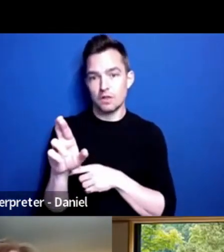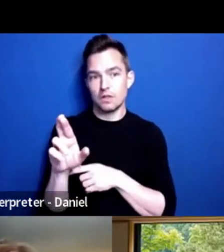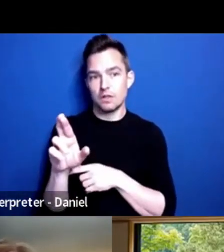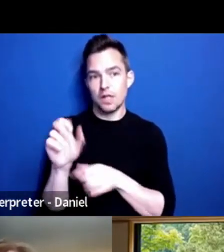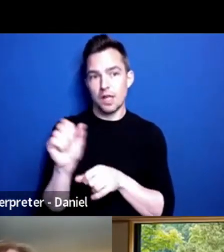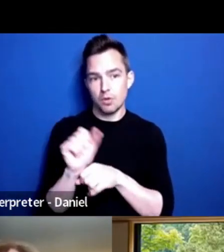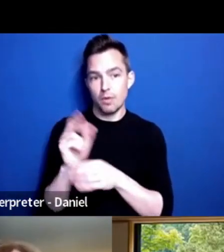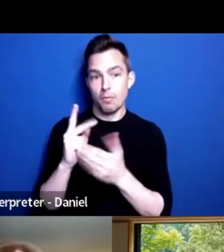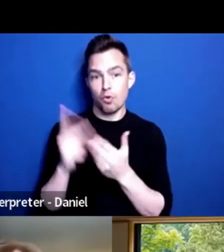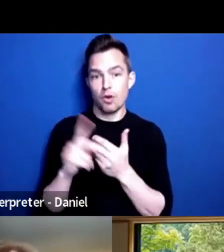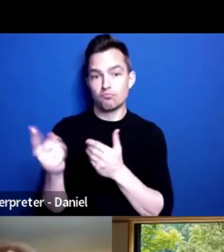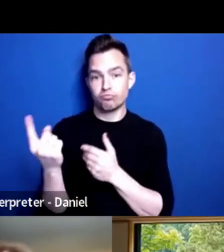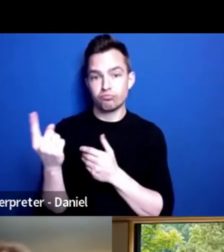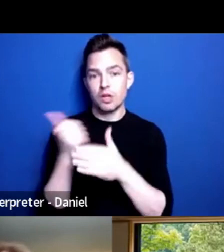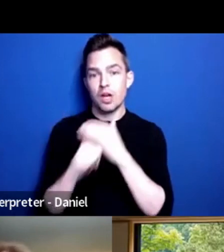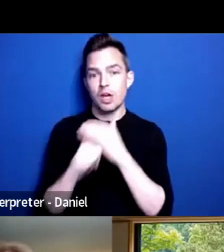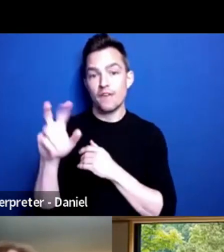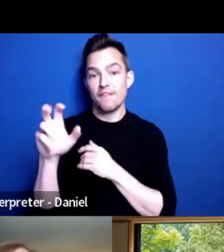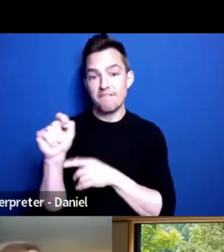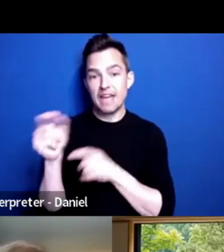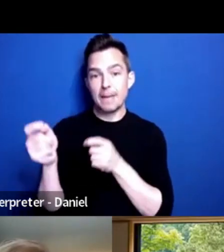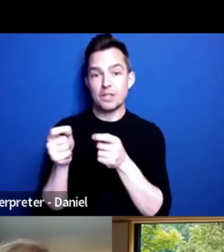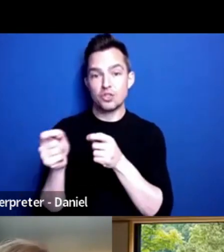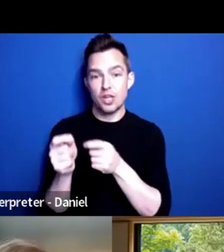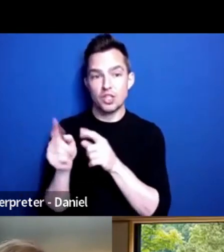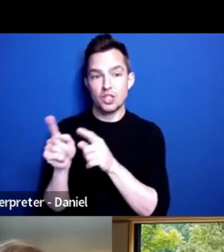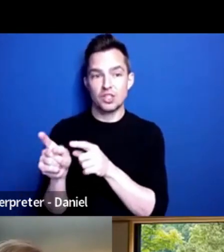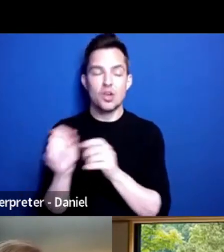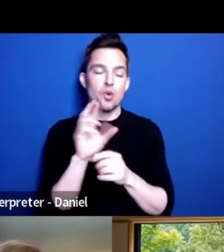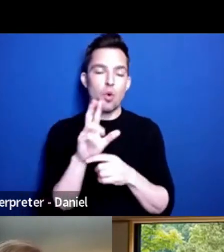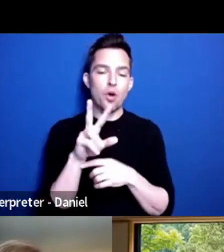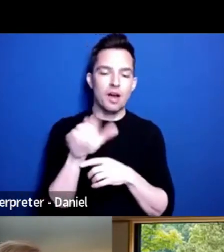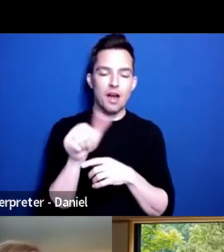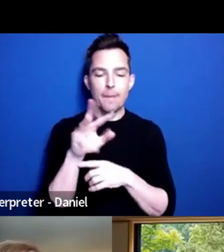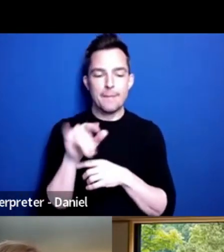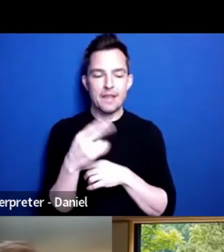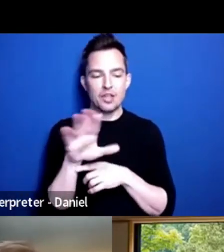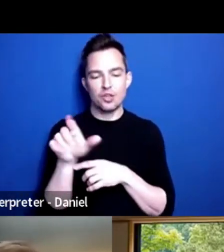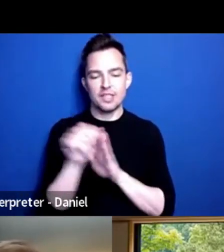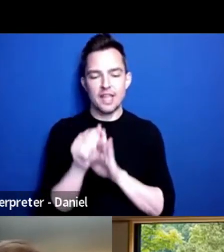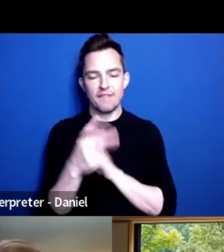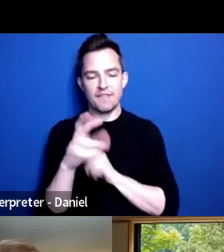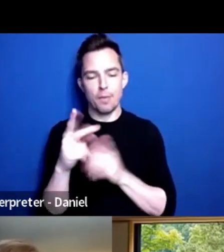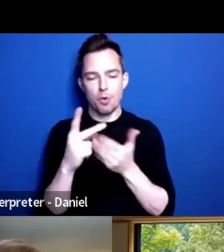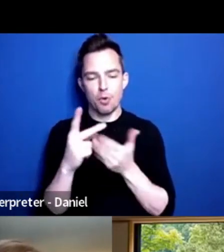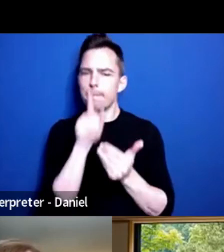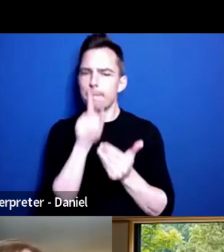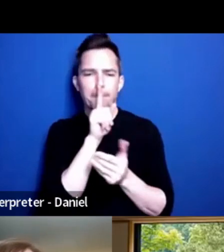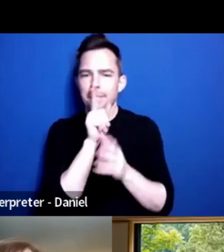Program under the Veterans Administration, or your state VR program, when in fact, there's a lot of states that have great